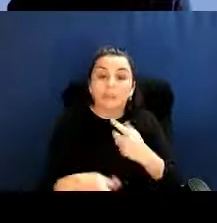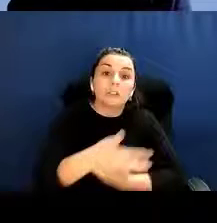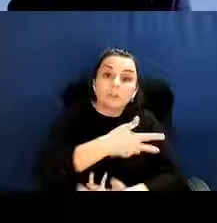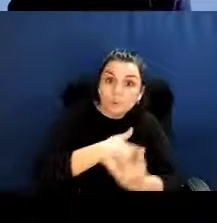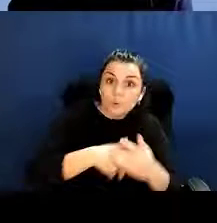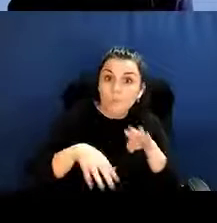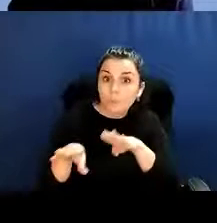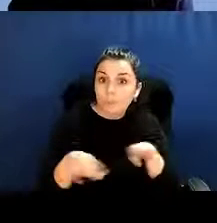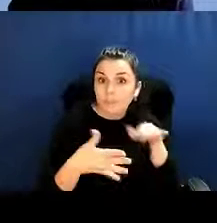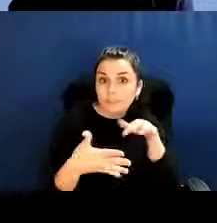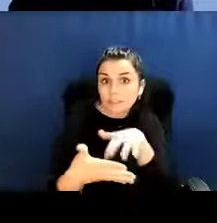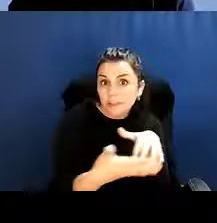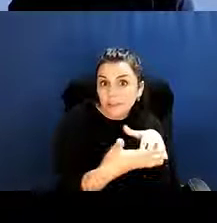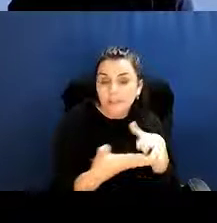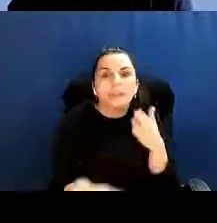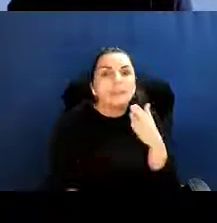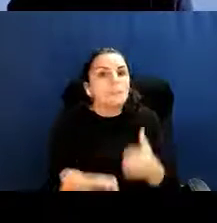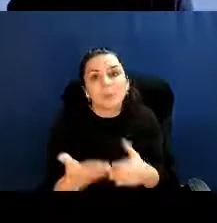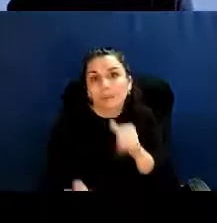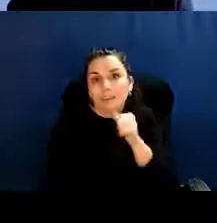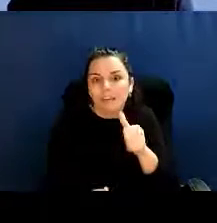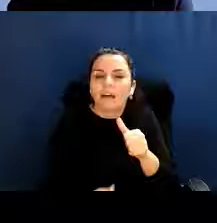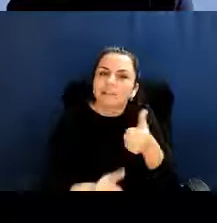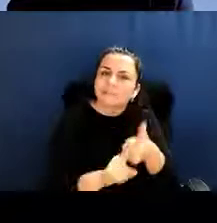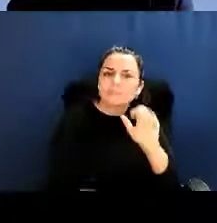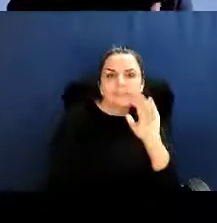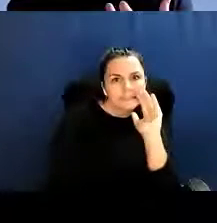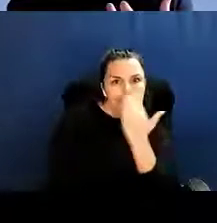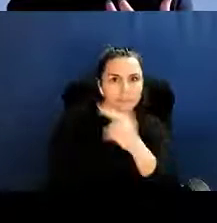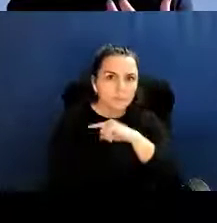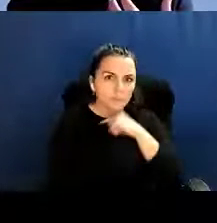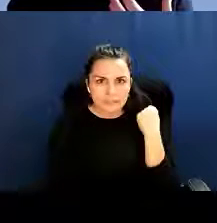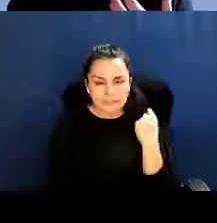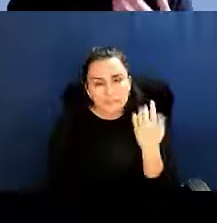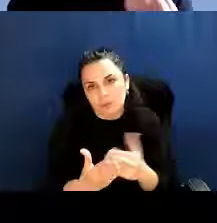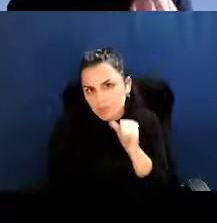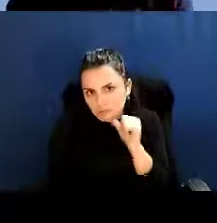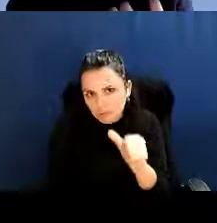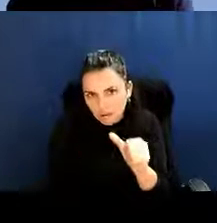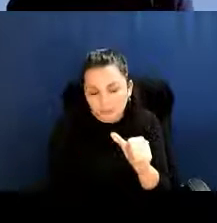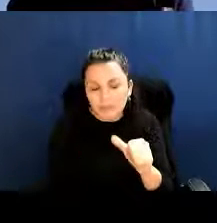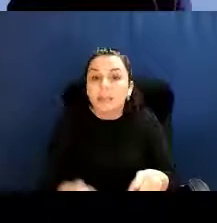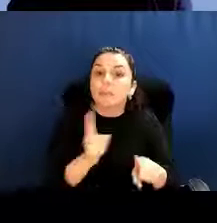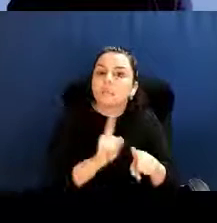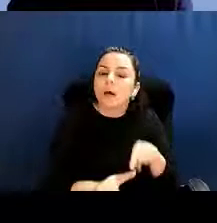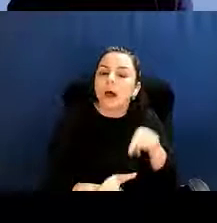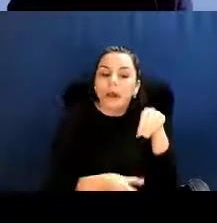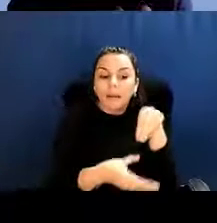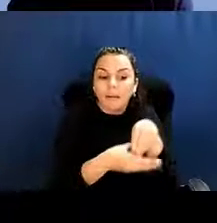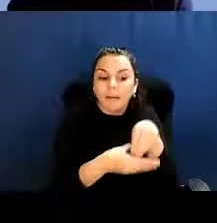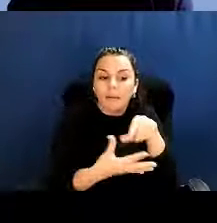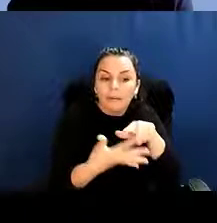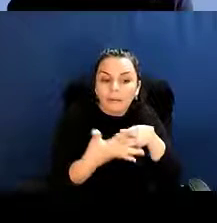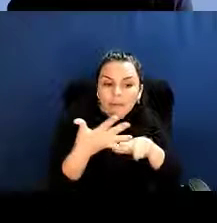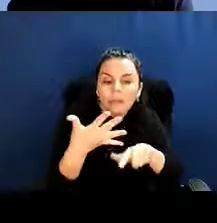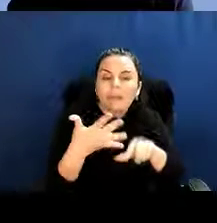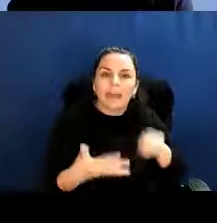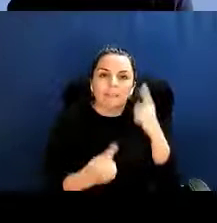may not be inherently risky, but something about it may require careful consideration